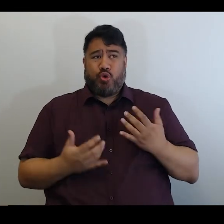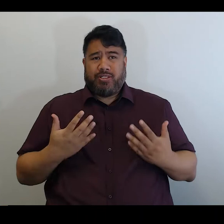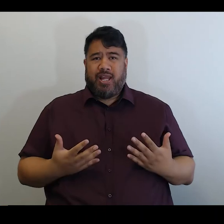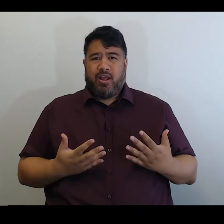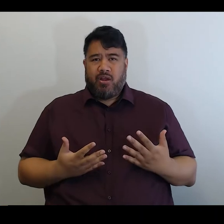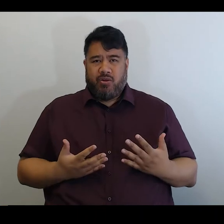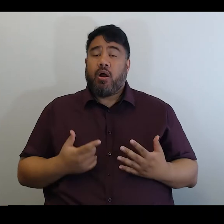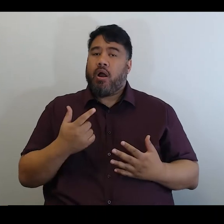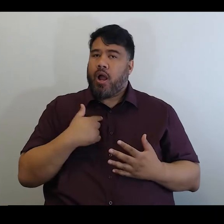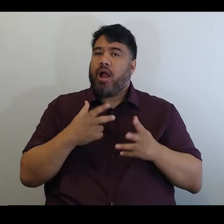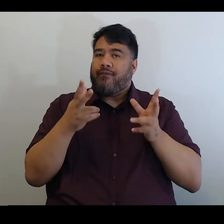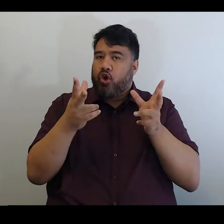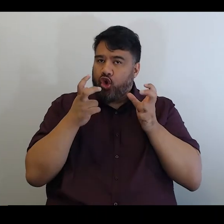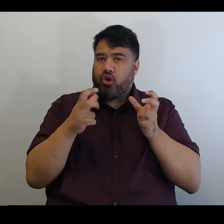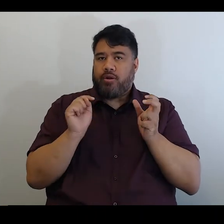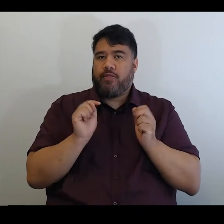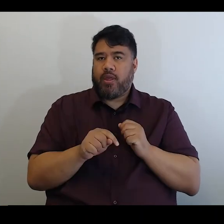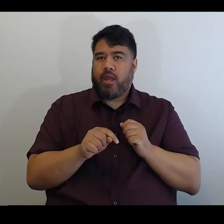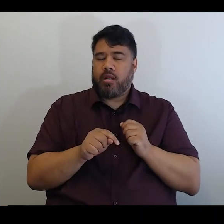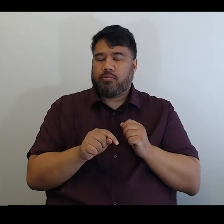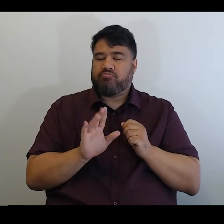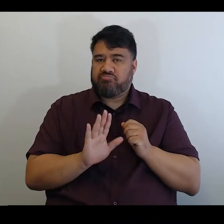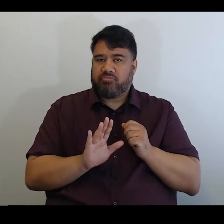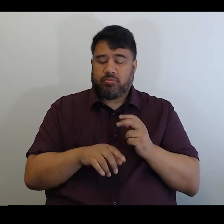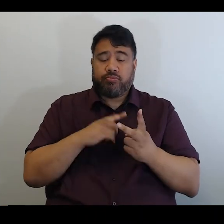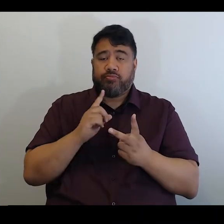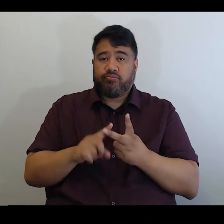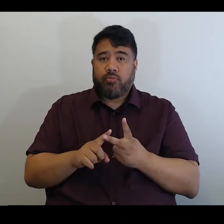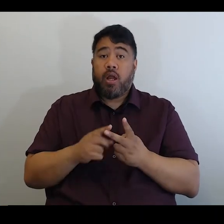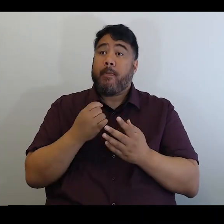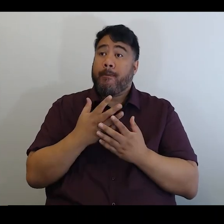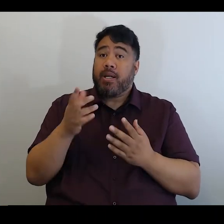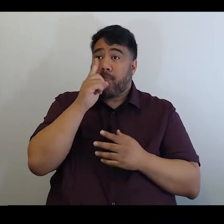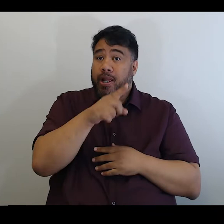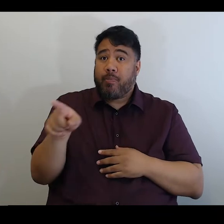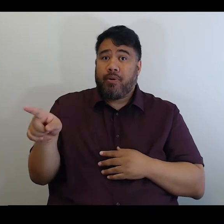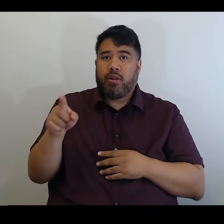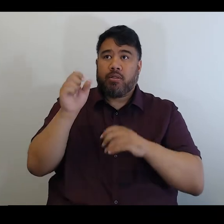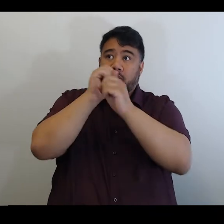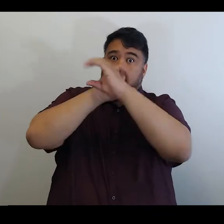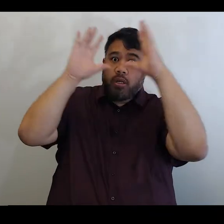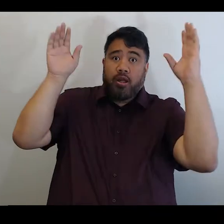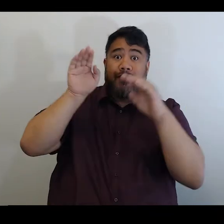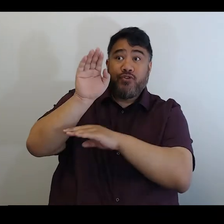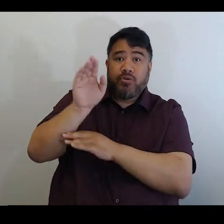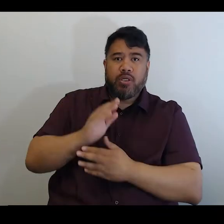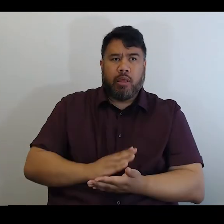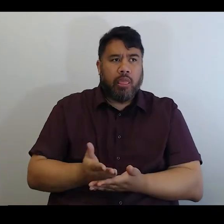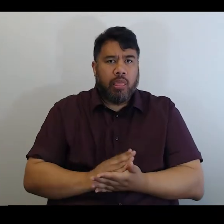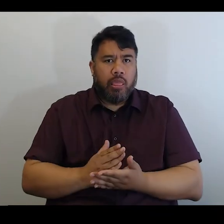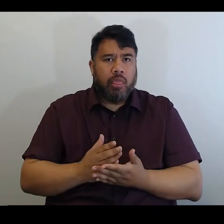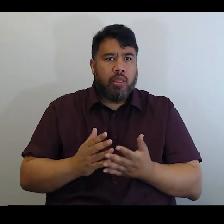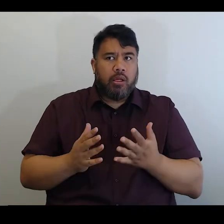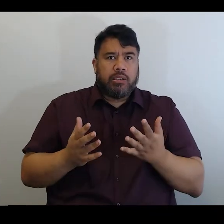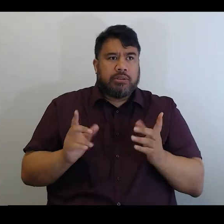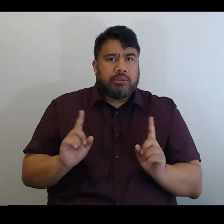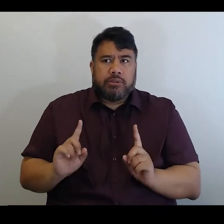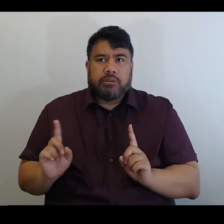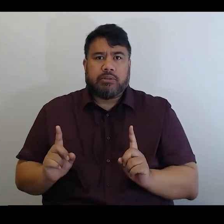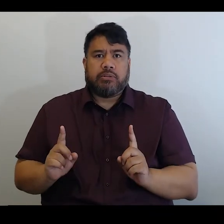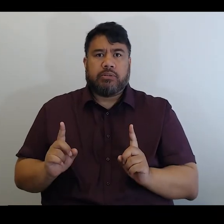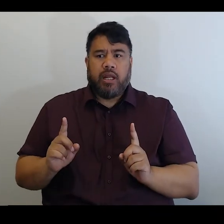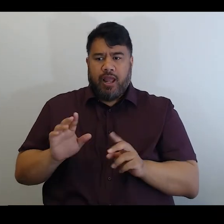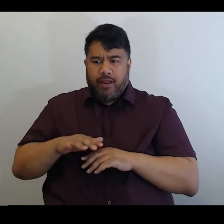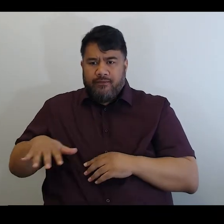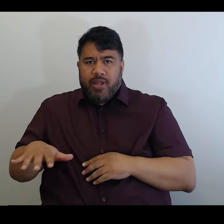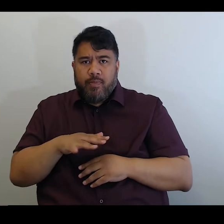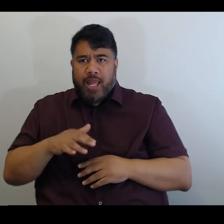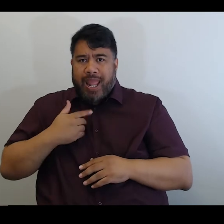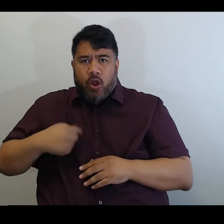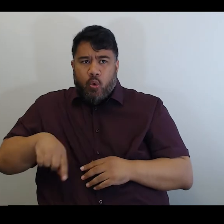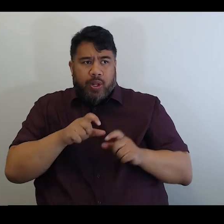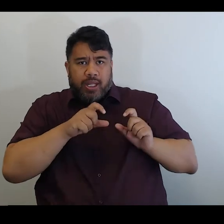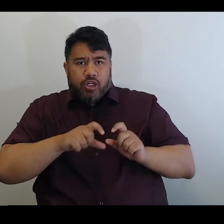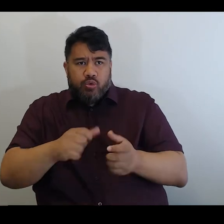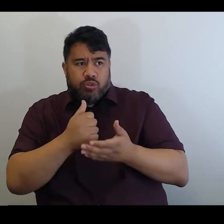I know and I've heard that many people are looking to the future and wondering, what will happen when it's more challenging for families to play the role that you do in the life of your disabled whānau member.